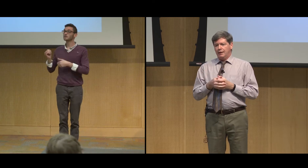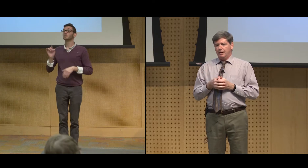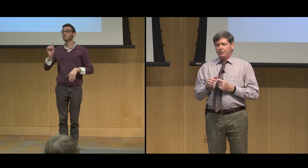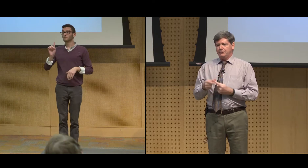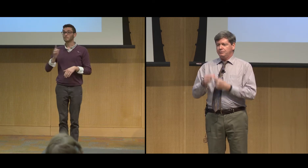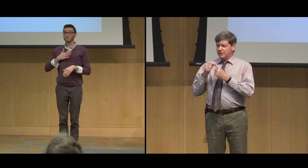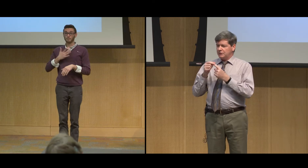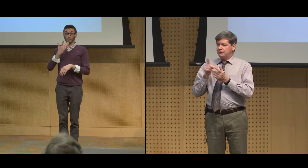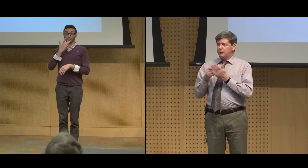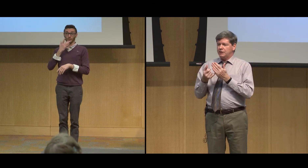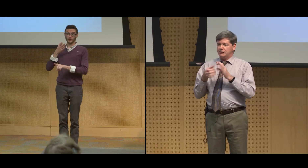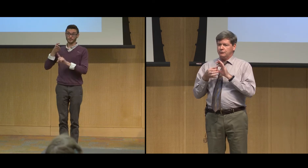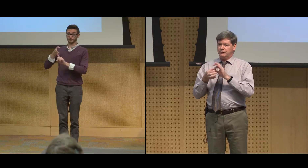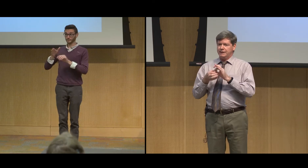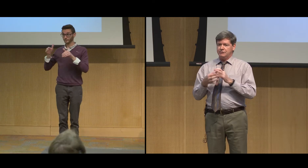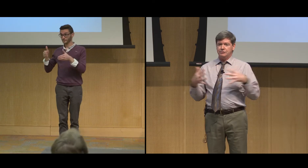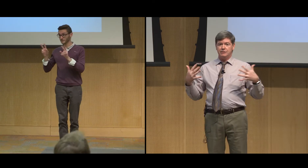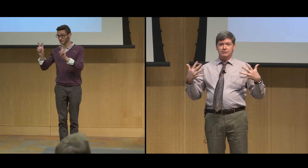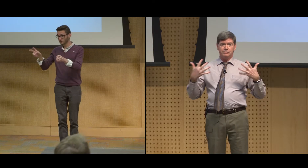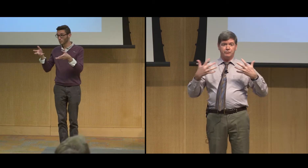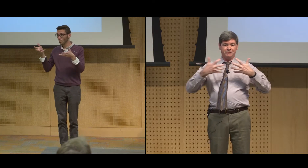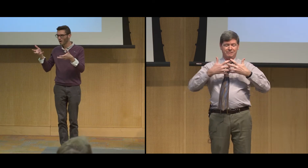but especially projects related to the sort of,